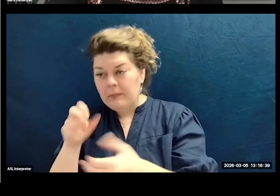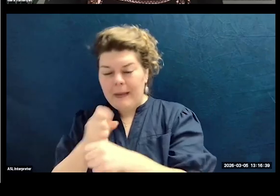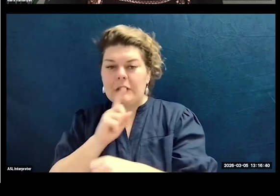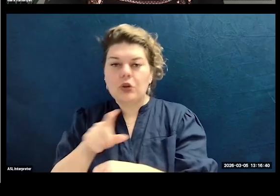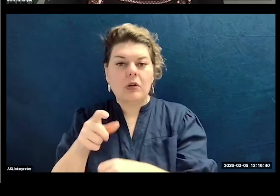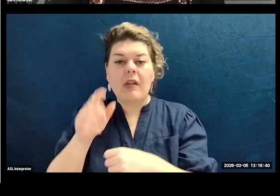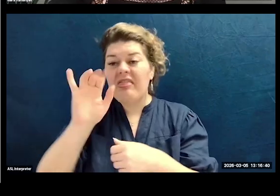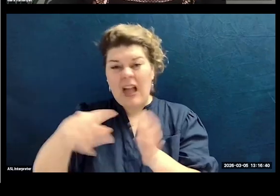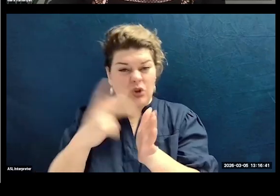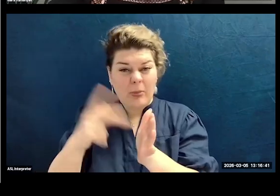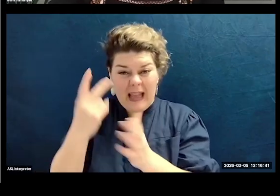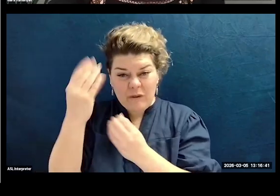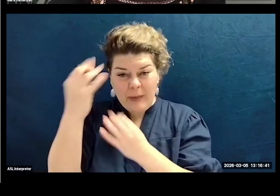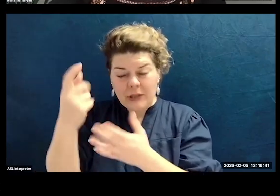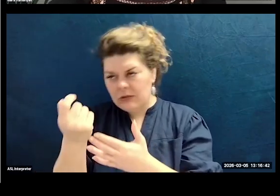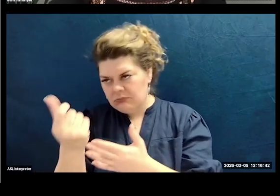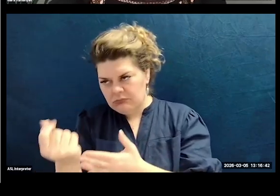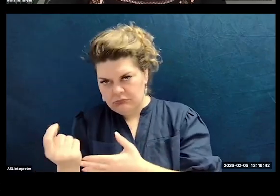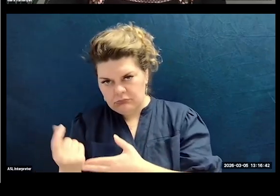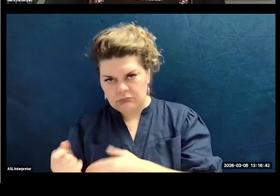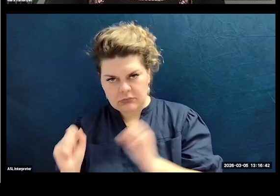and create a more smooth user experience.